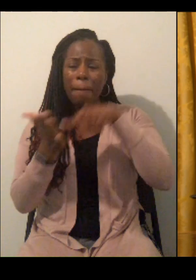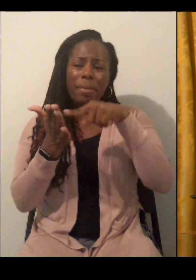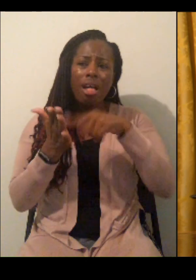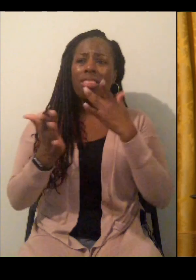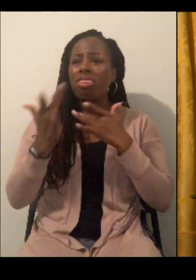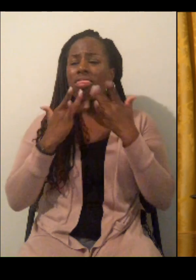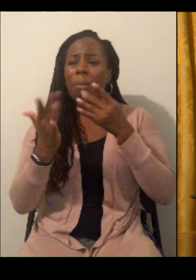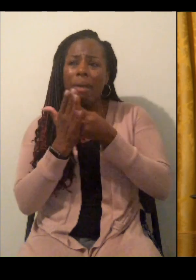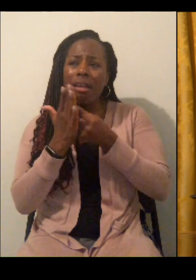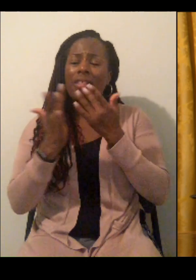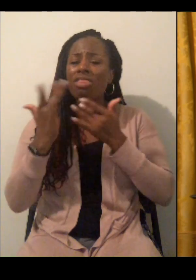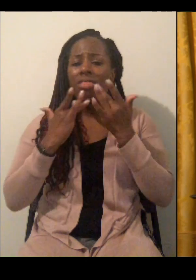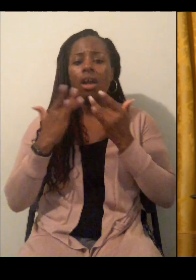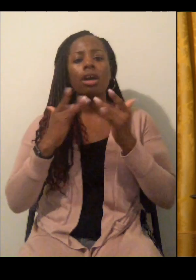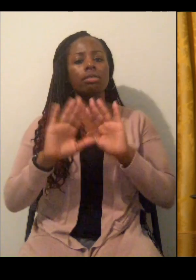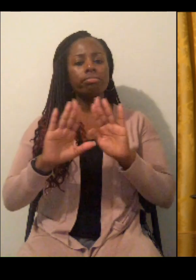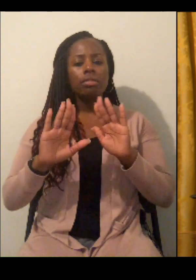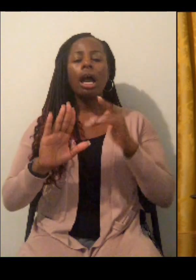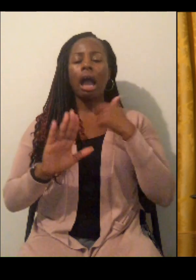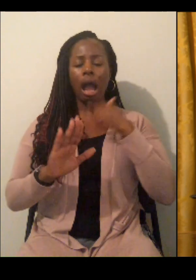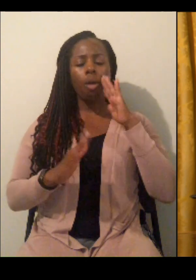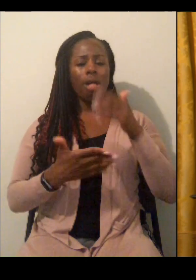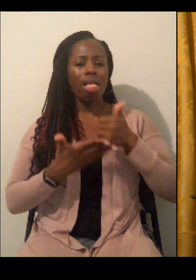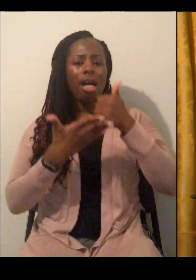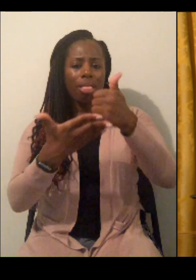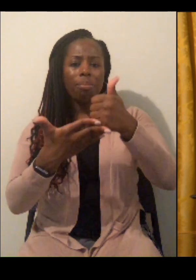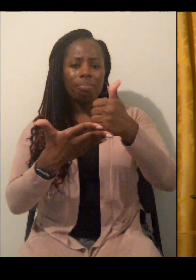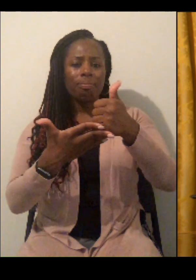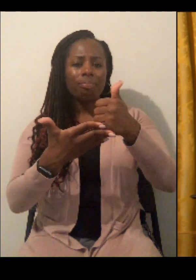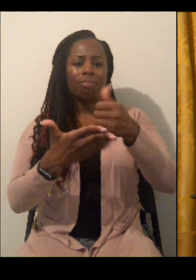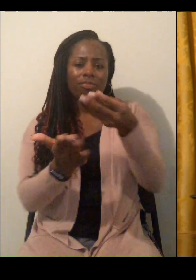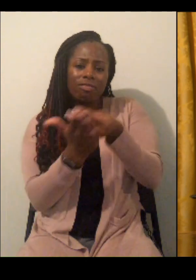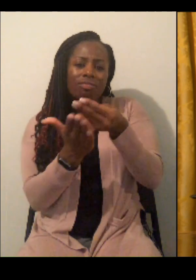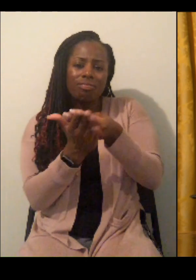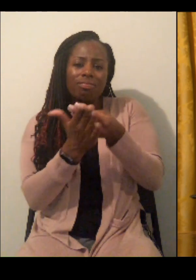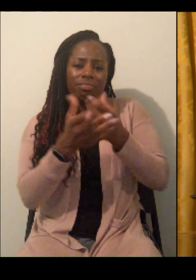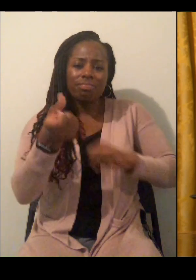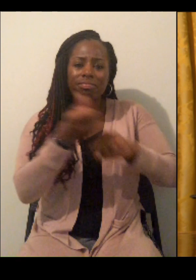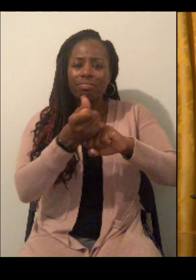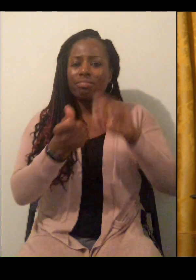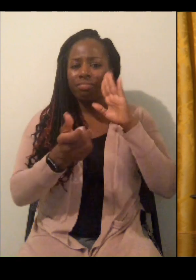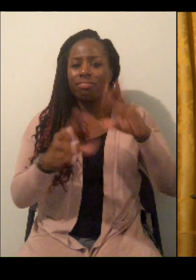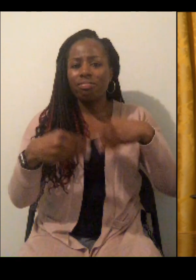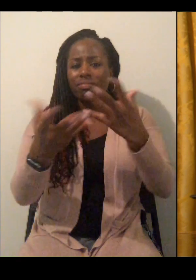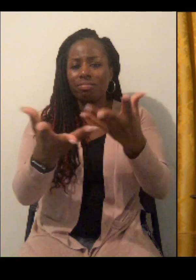to provide financial relief this will be targeted for workers who are ill